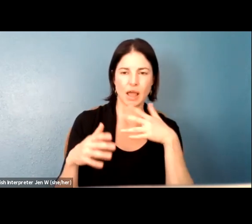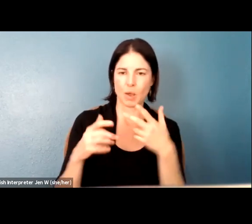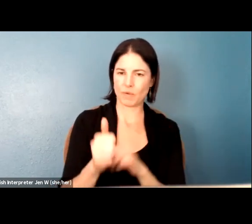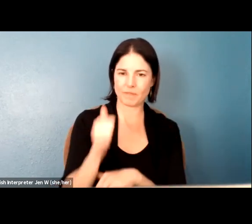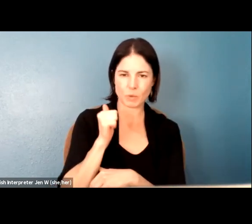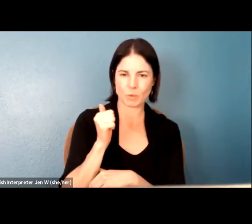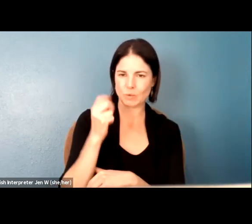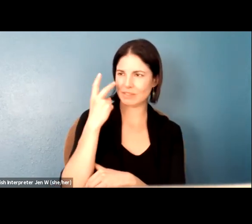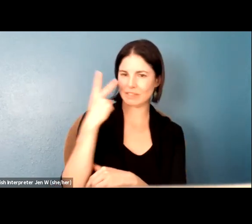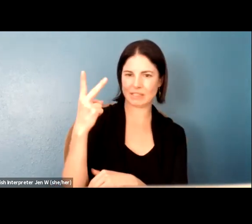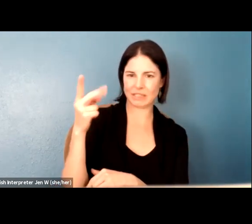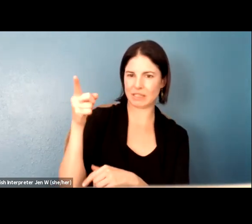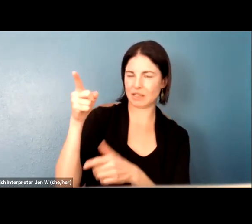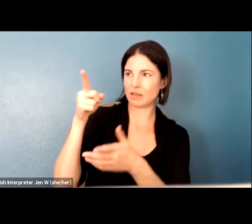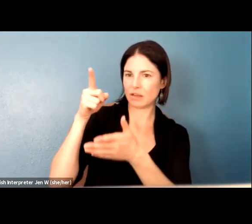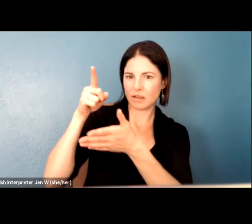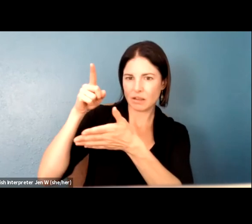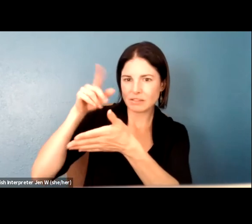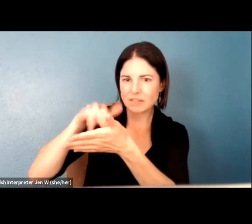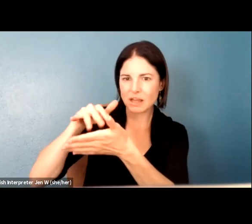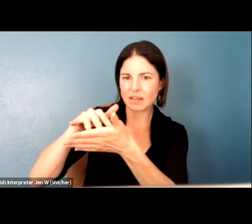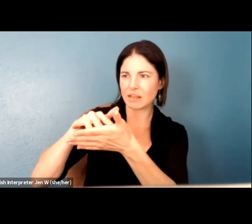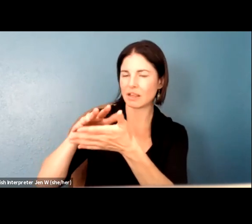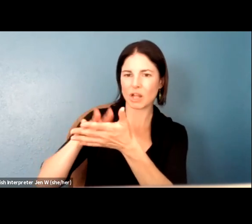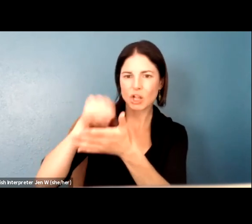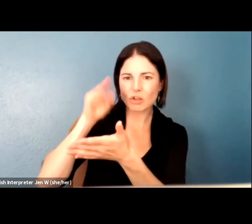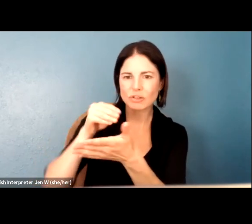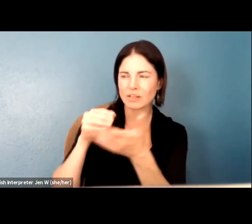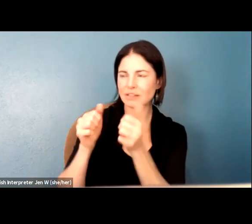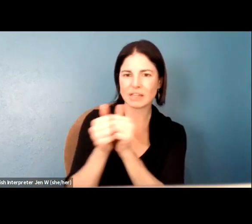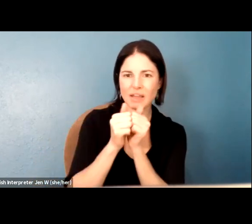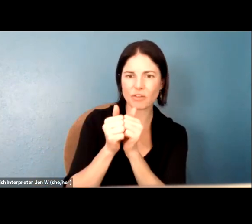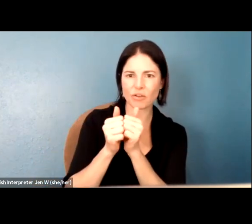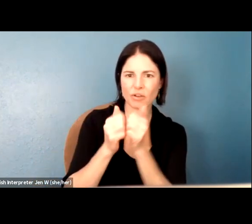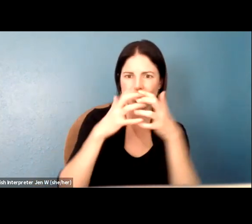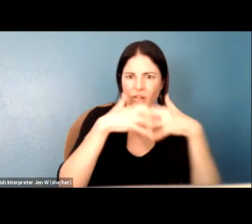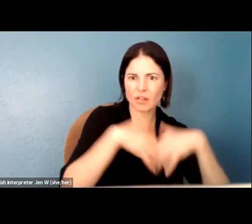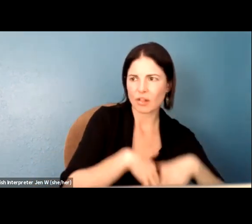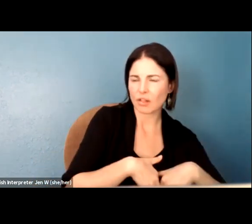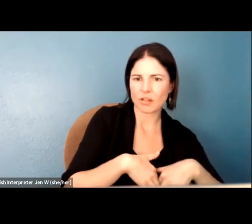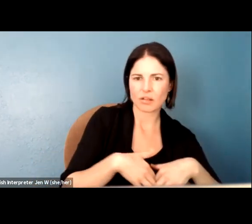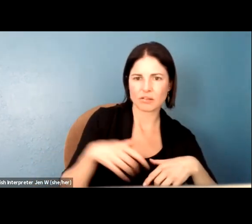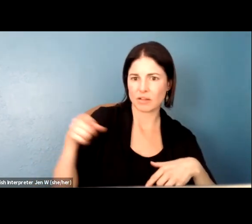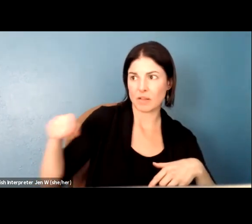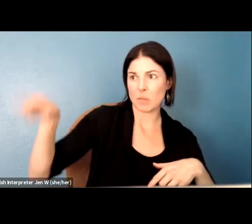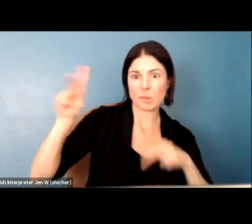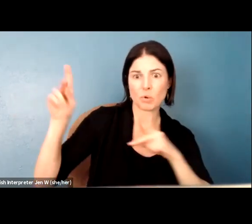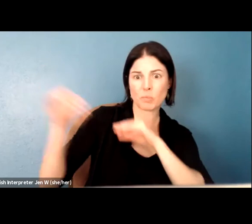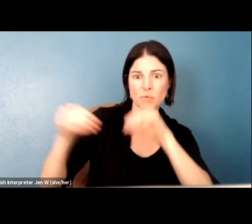of study and learning together to settler colonialism. It does not get to own learning. Thank you